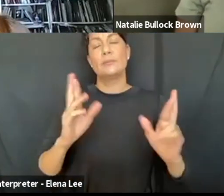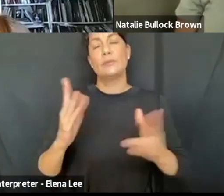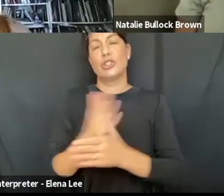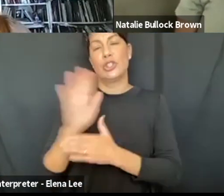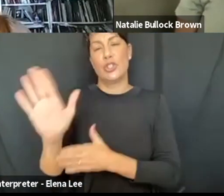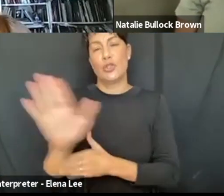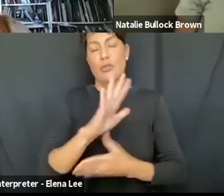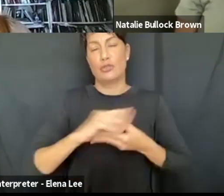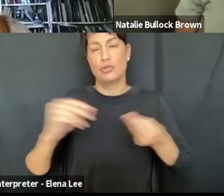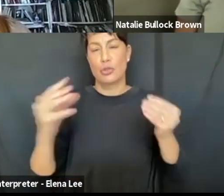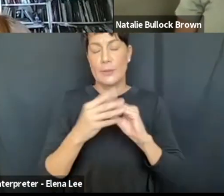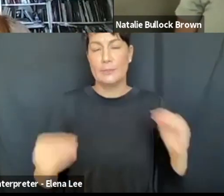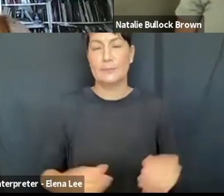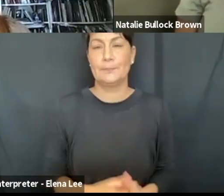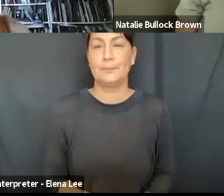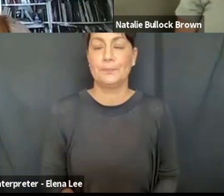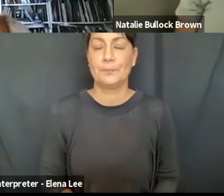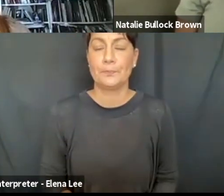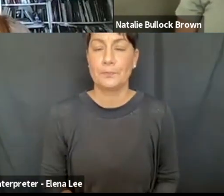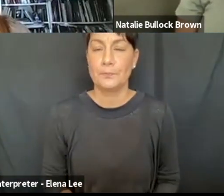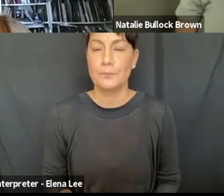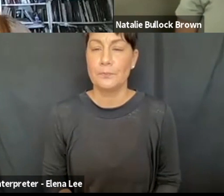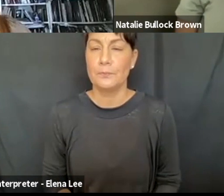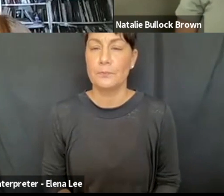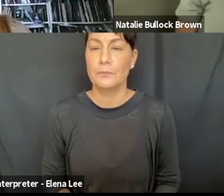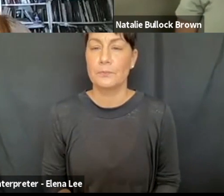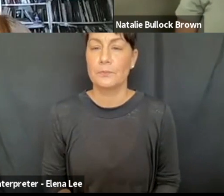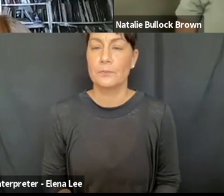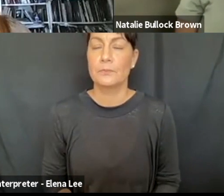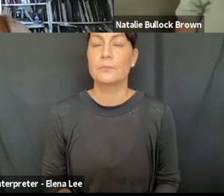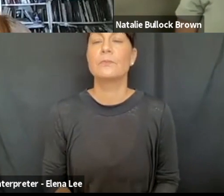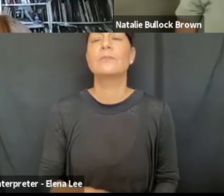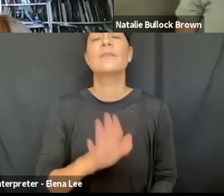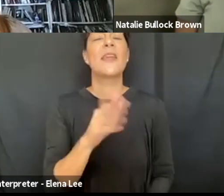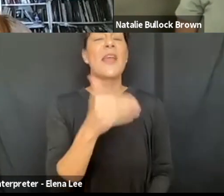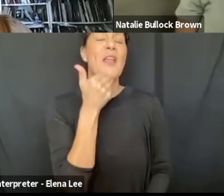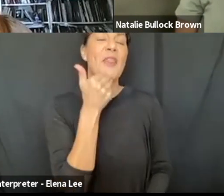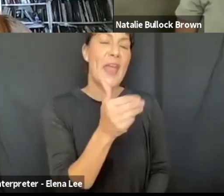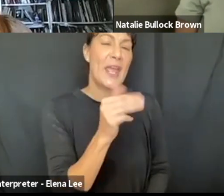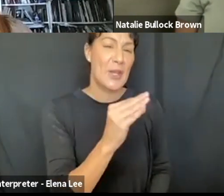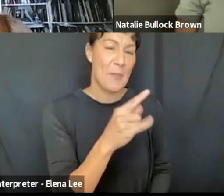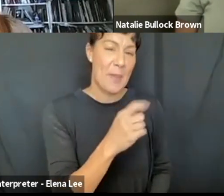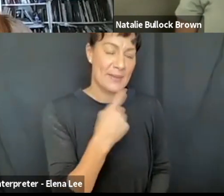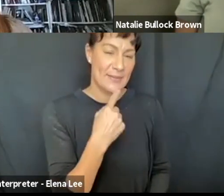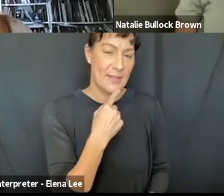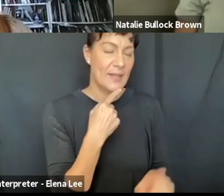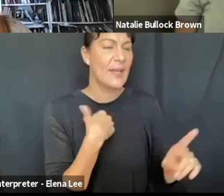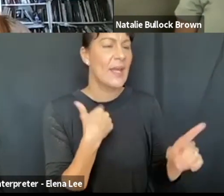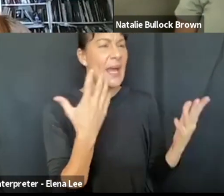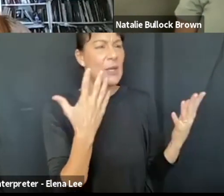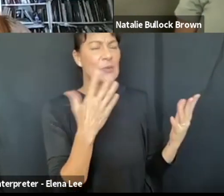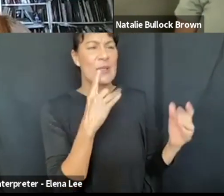Thank you, and just before we go to you Andrés, I just was so struck by what you just said, Daffodil,